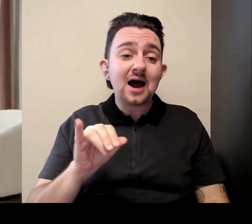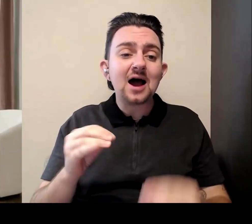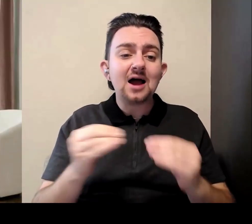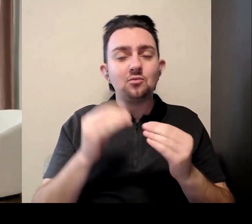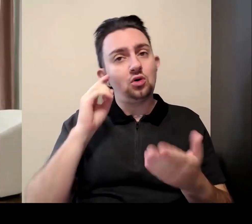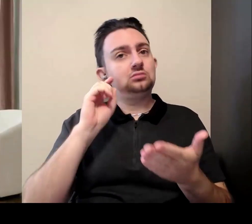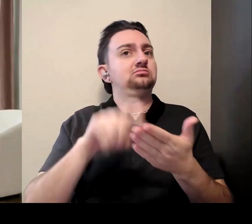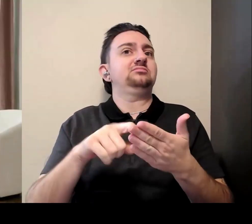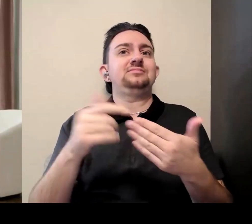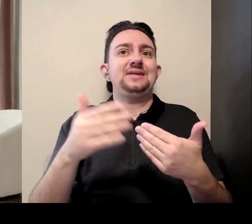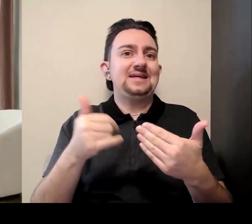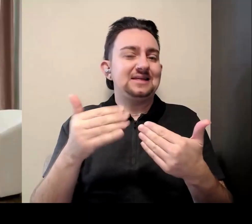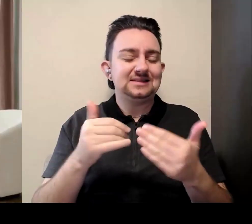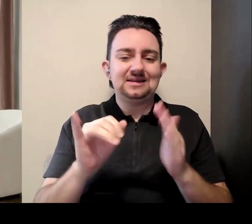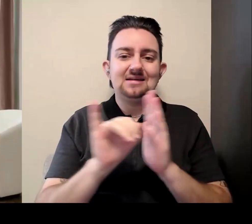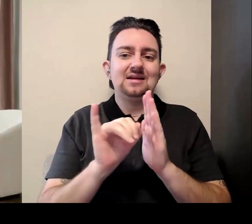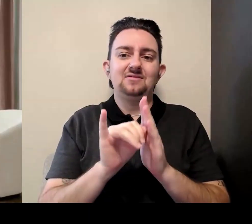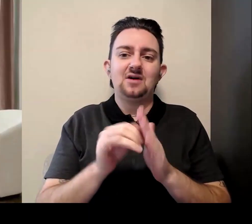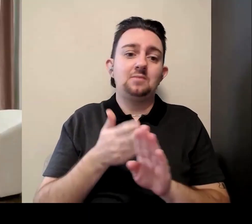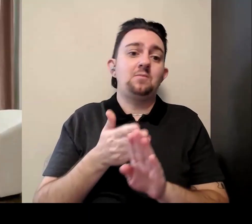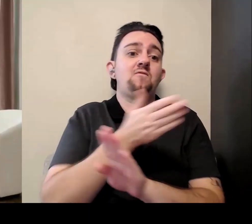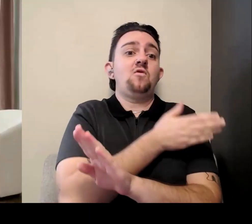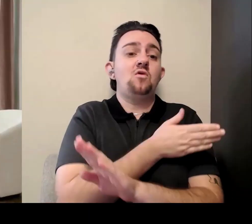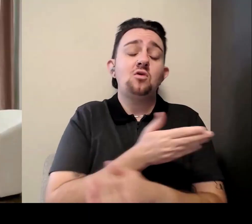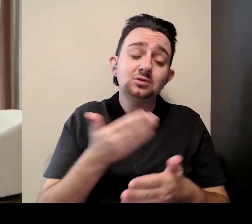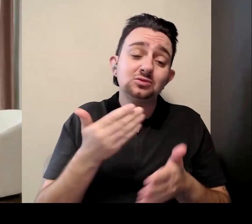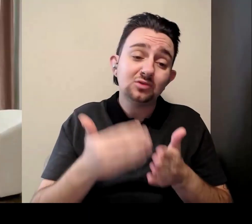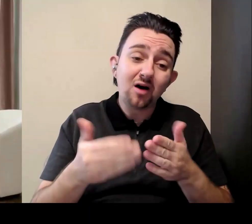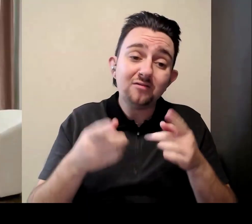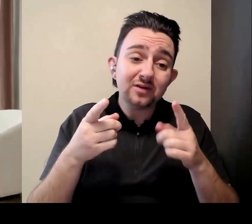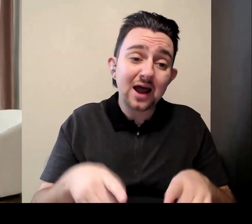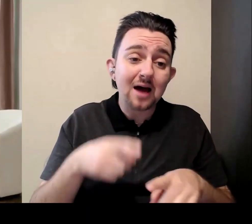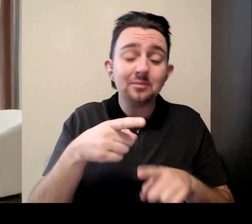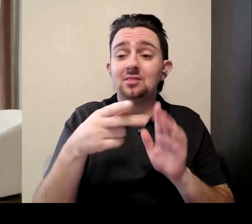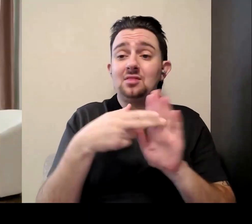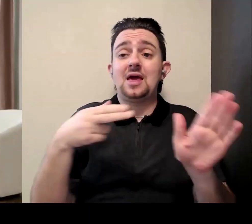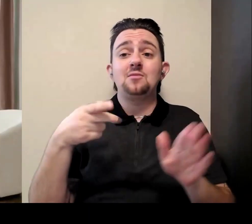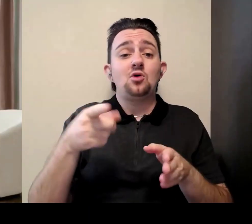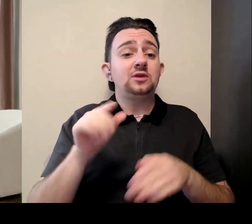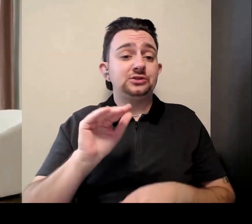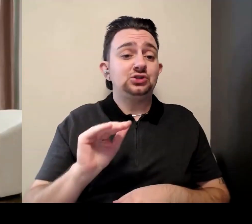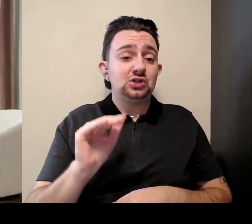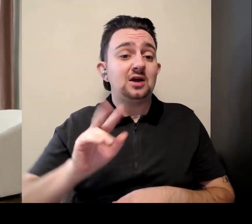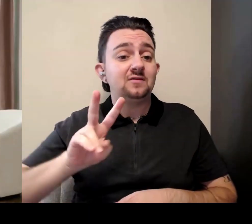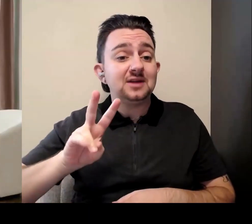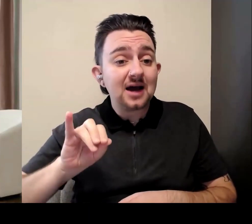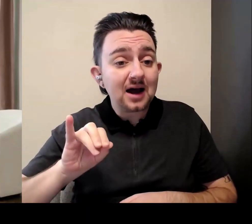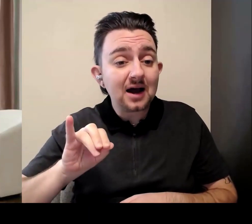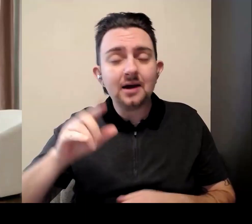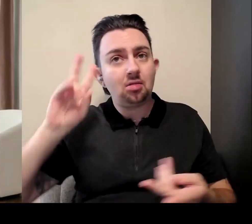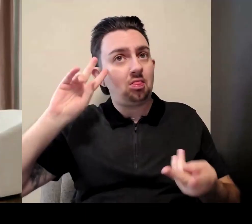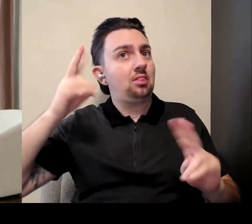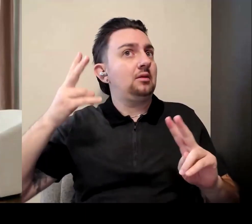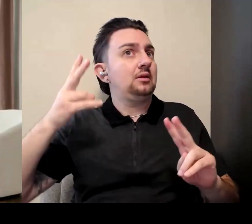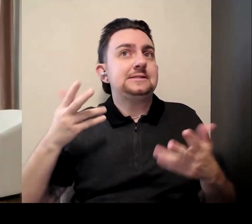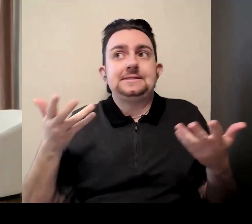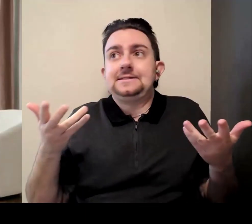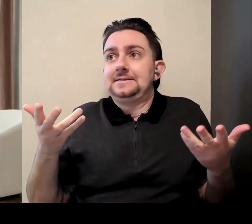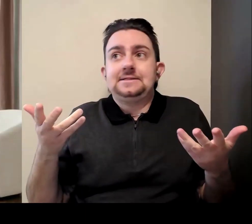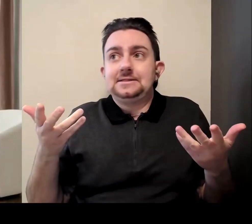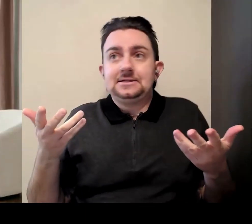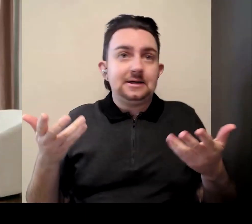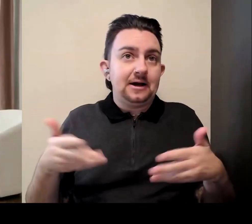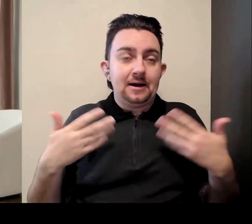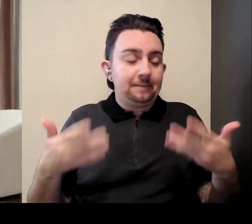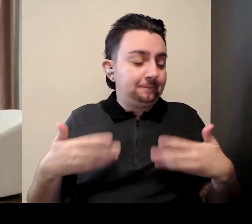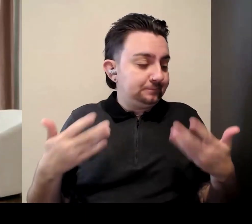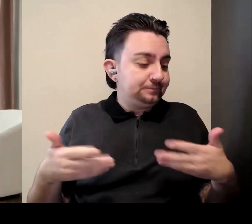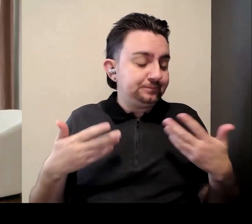And so a lot of times that's how it happens is a kid gets labeled VI and through a misinterpretation of the legal definition,